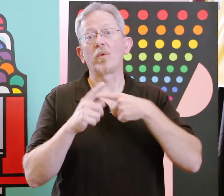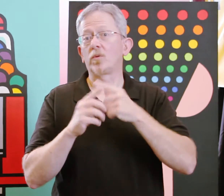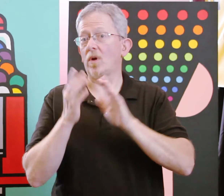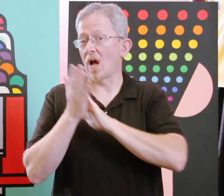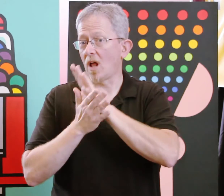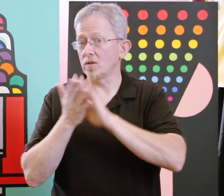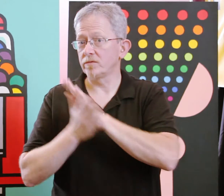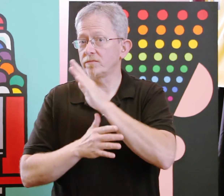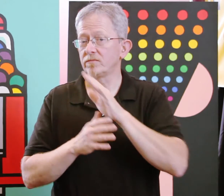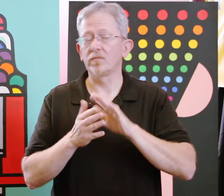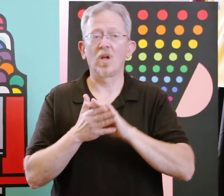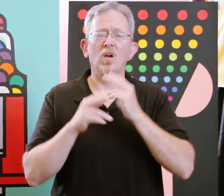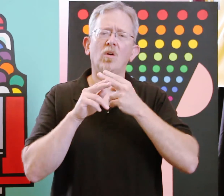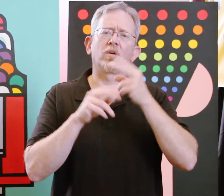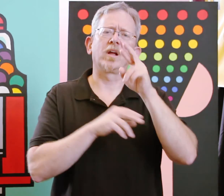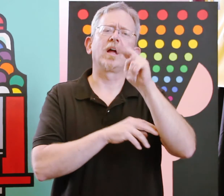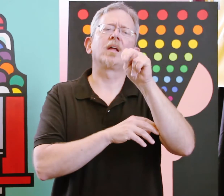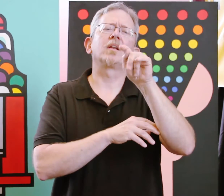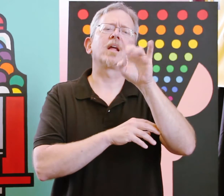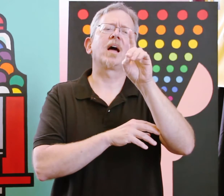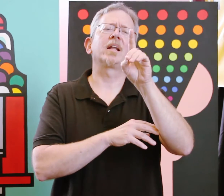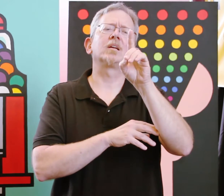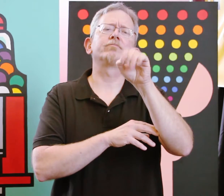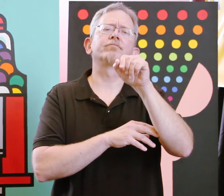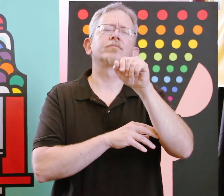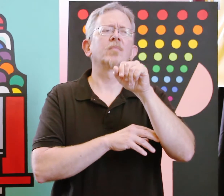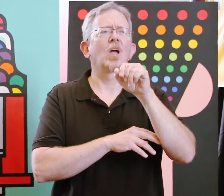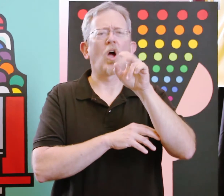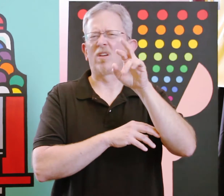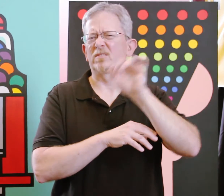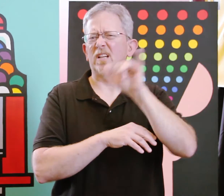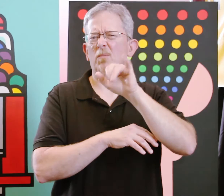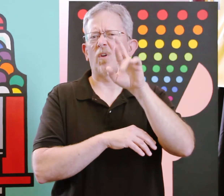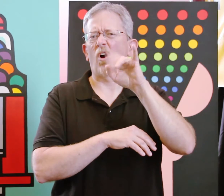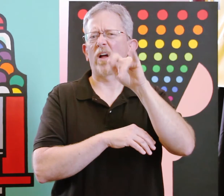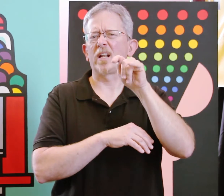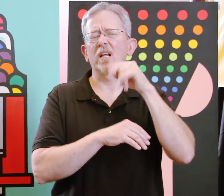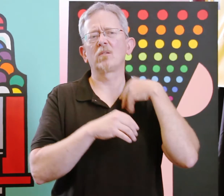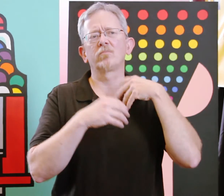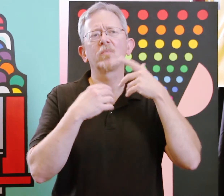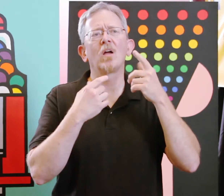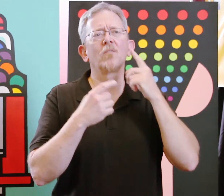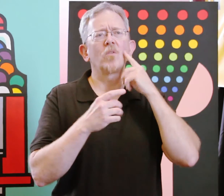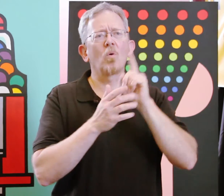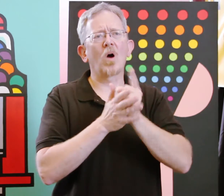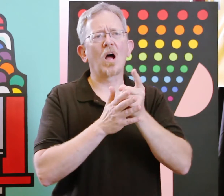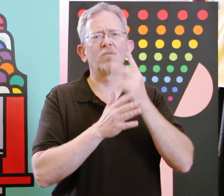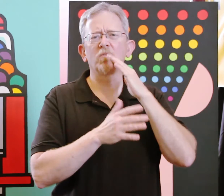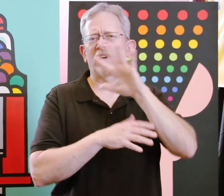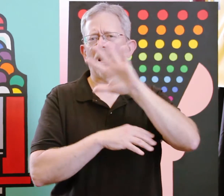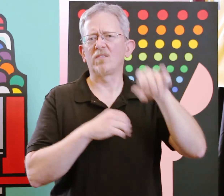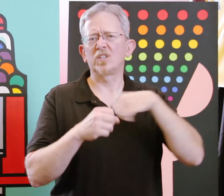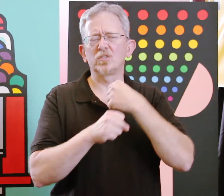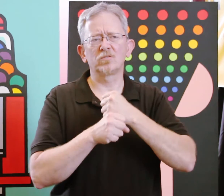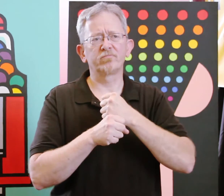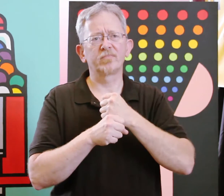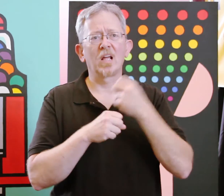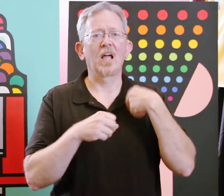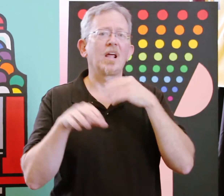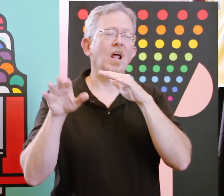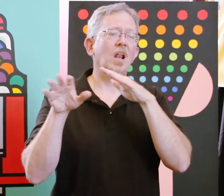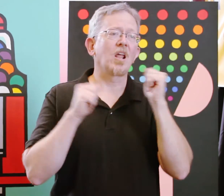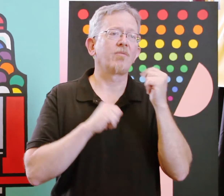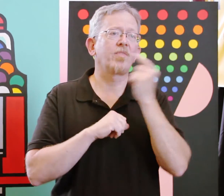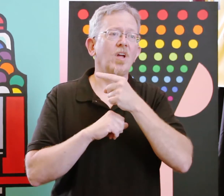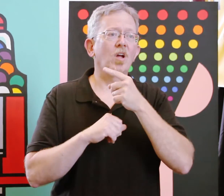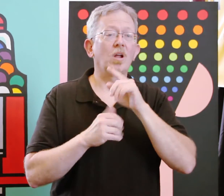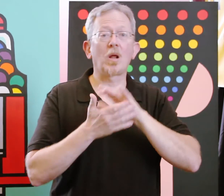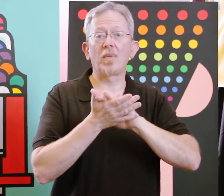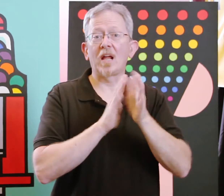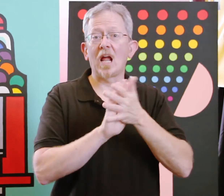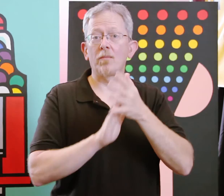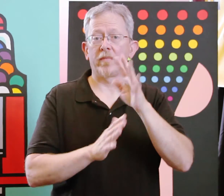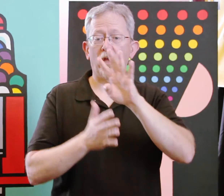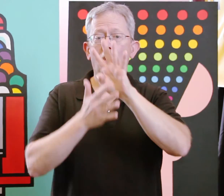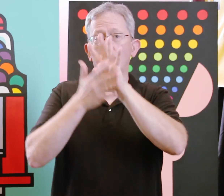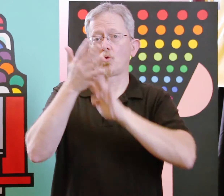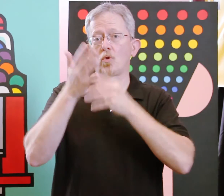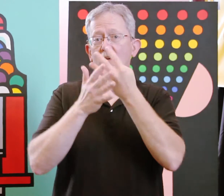I went to college called NTID, same as RIT. I went for awhile, about five years. I left there and became a